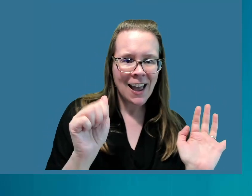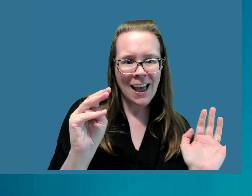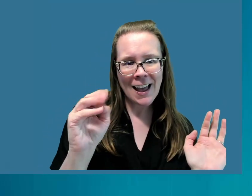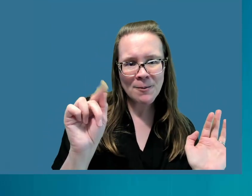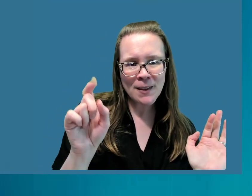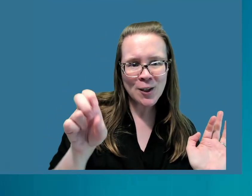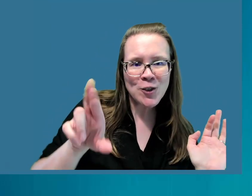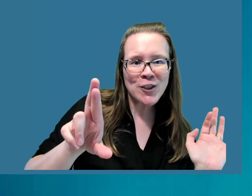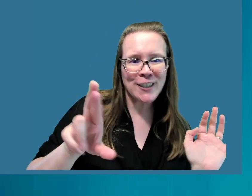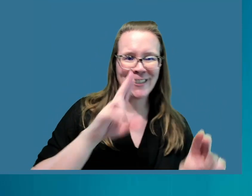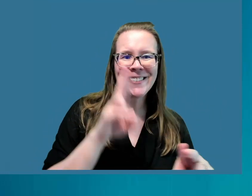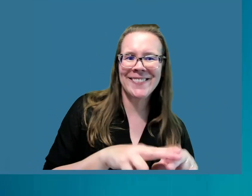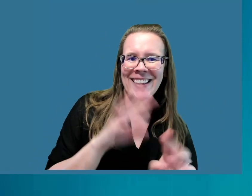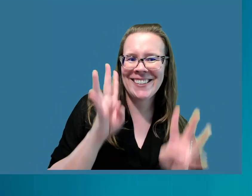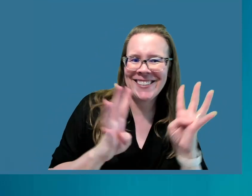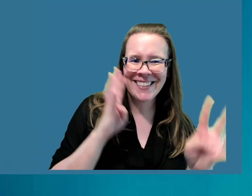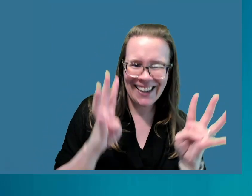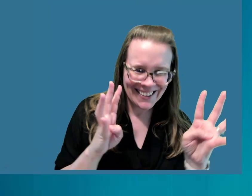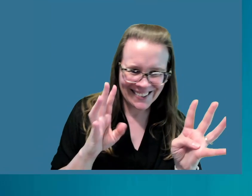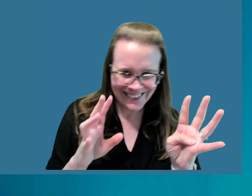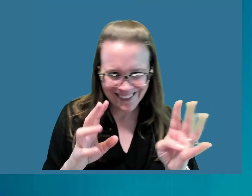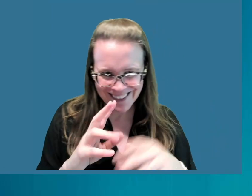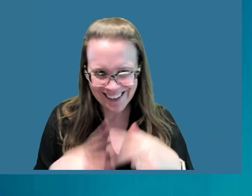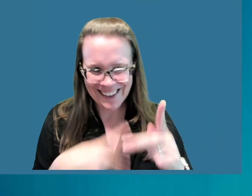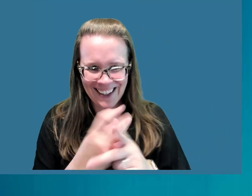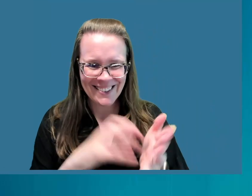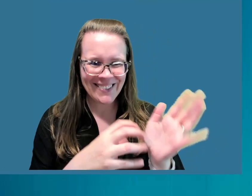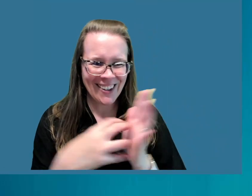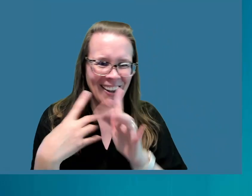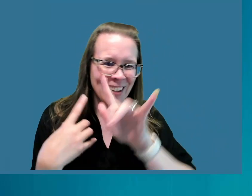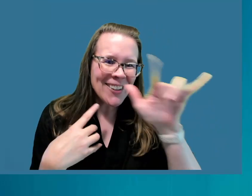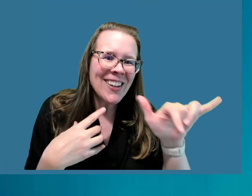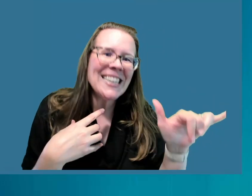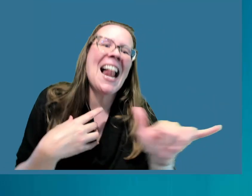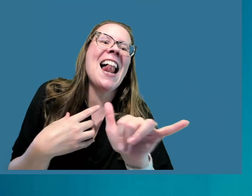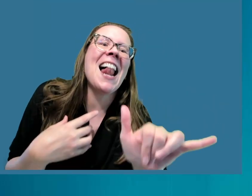Um, you know, so they look kind of like the professional cookies.